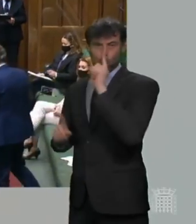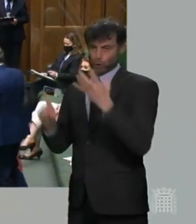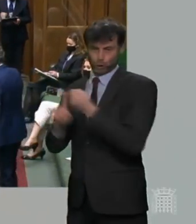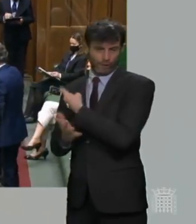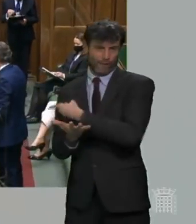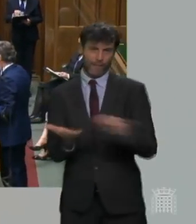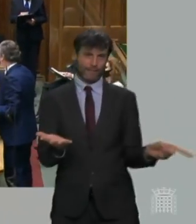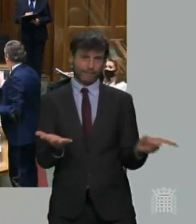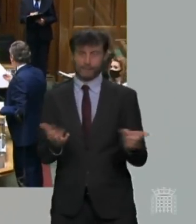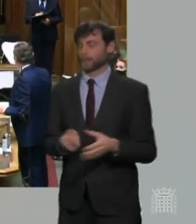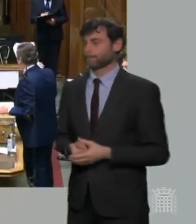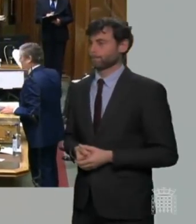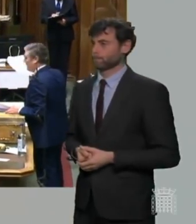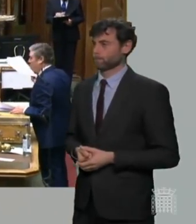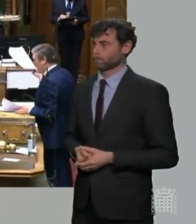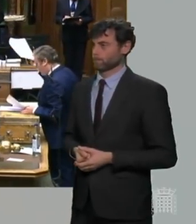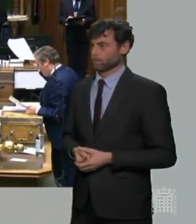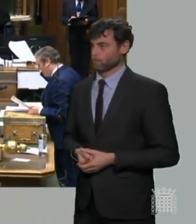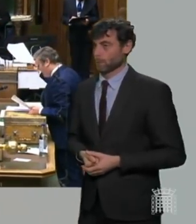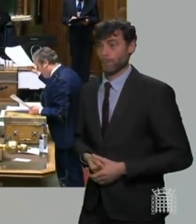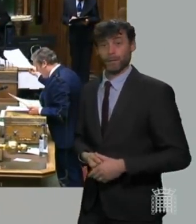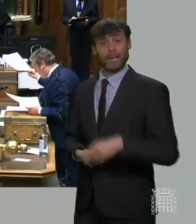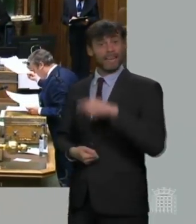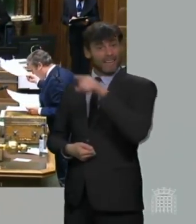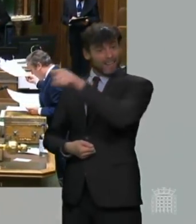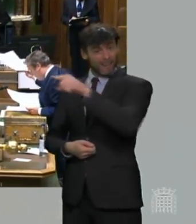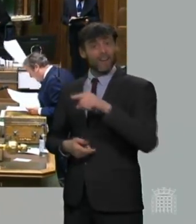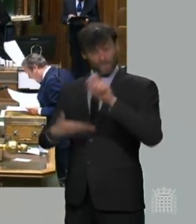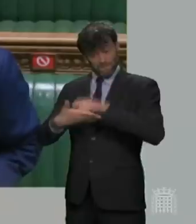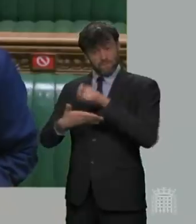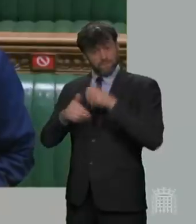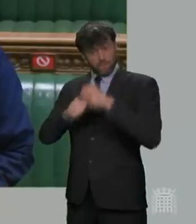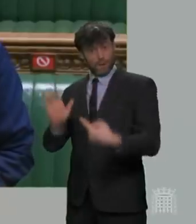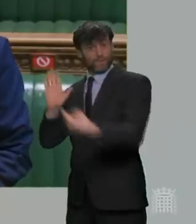The Prime Minister says that he voted for it; he did. Now he has ripped it up—2.1% ripped up.